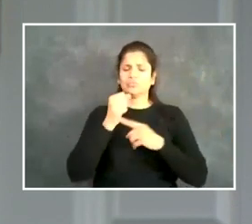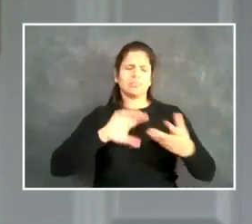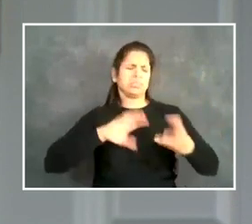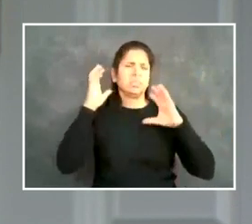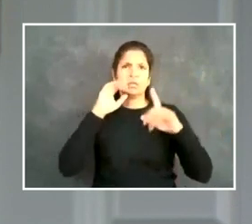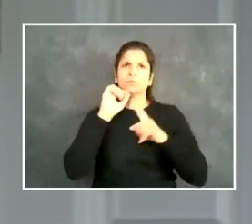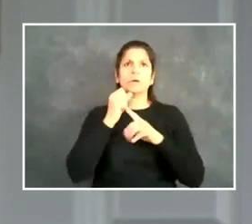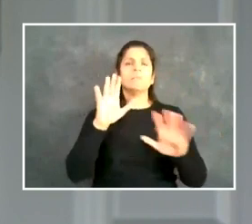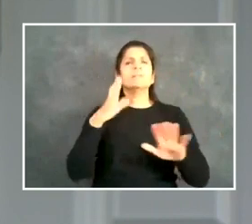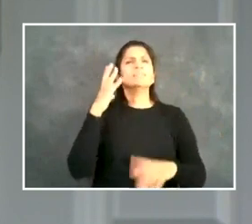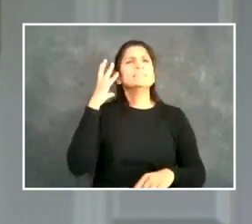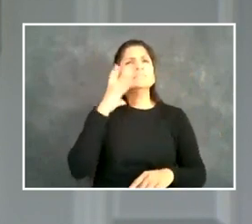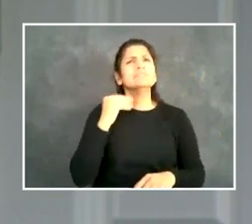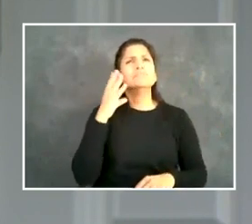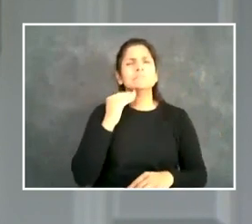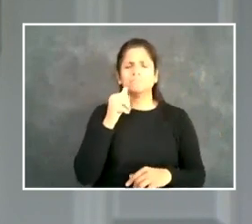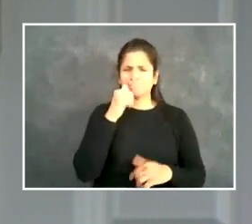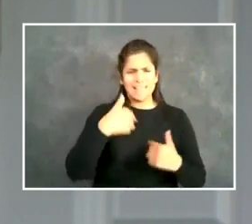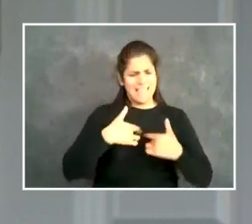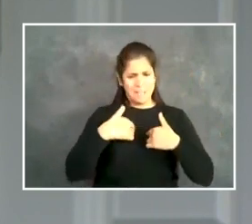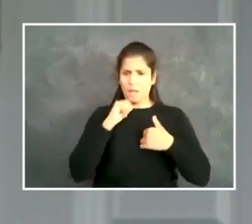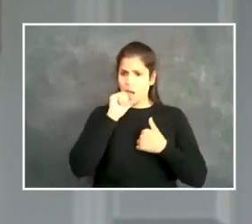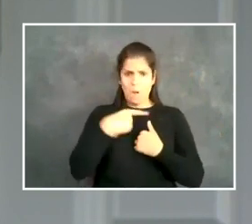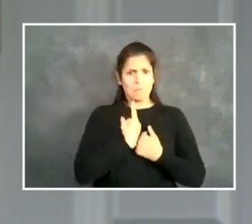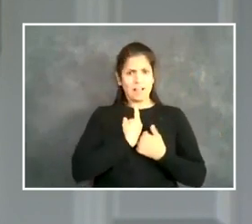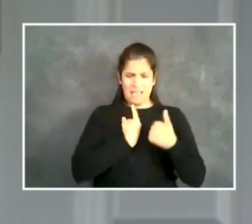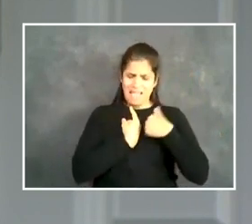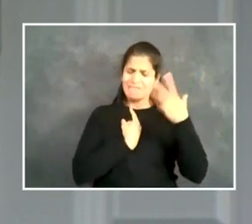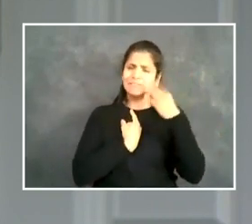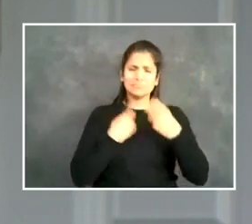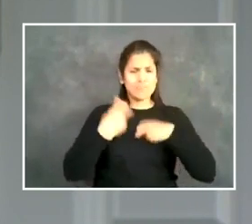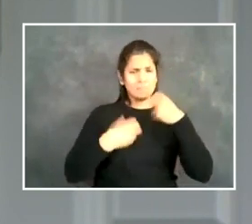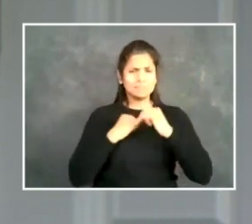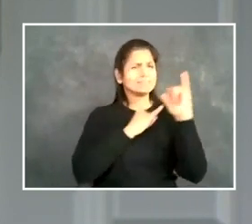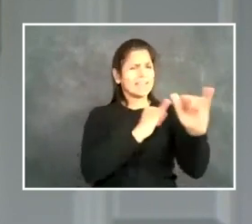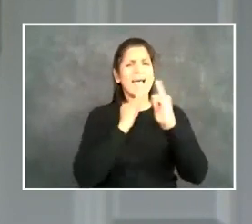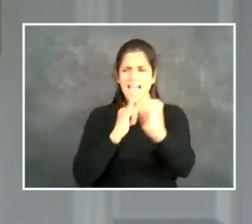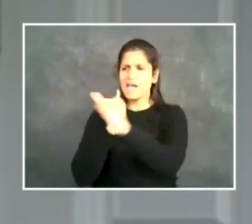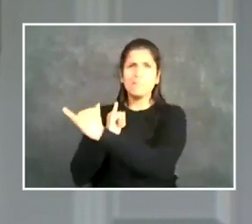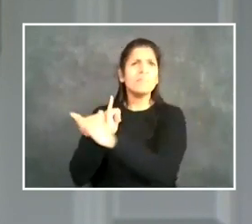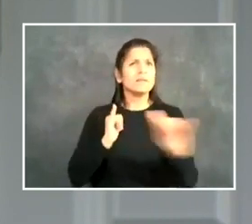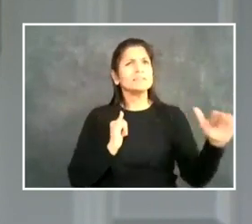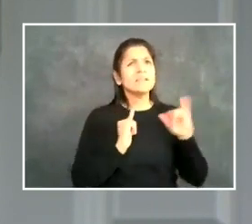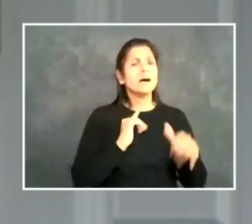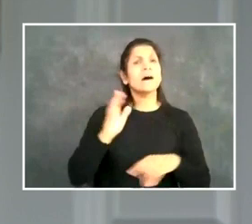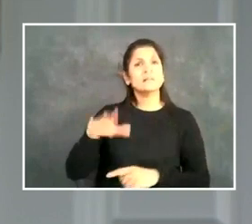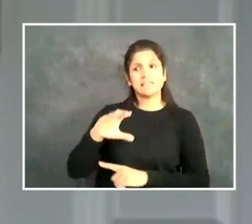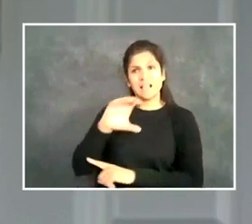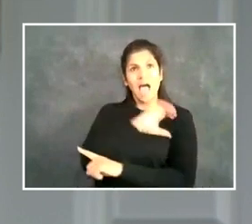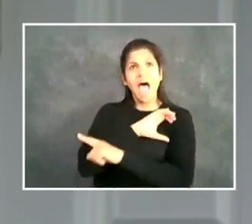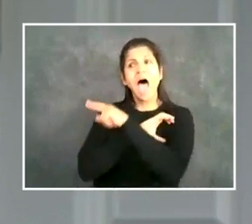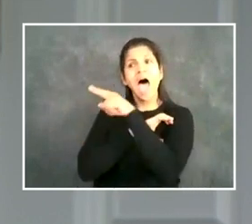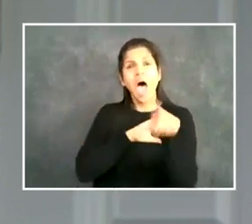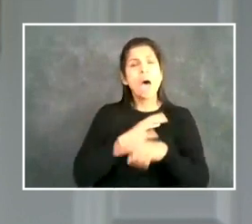AND WE'VE GOT TO GET THROUGH THIS TOGETHER.